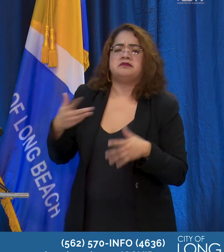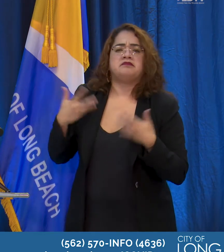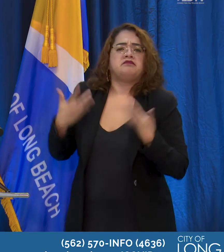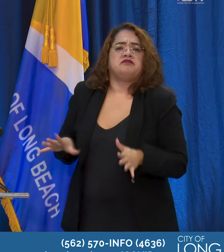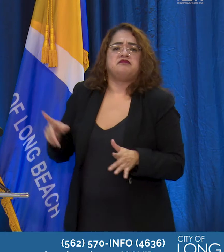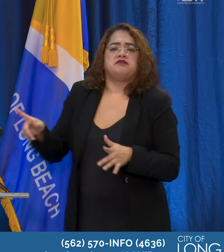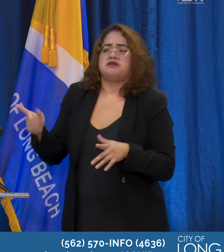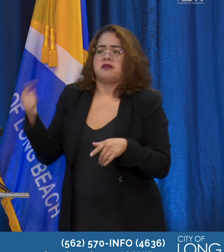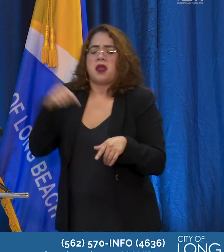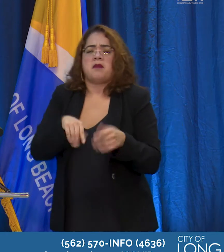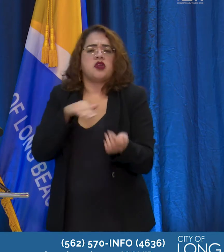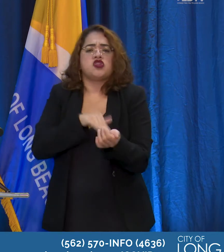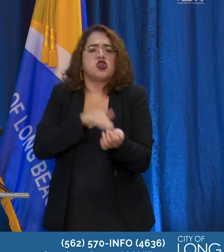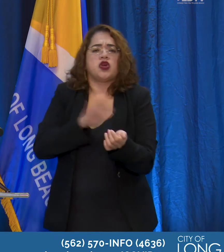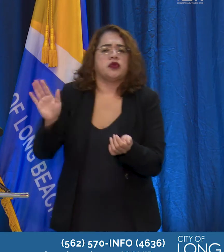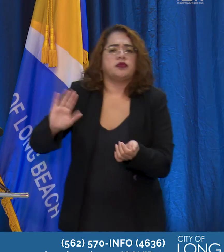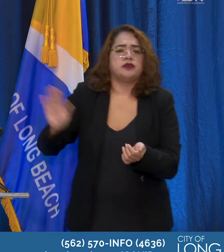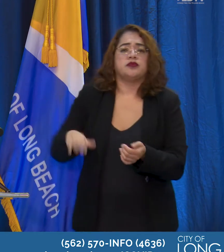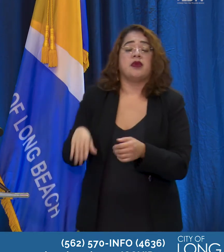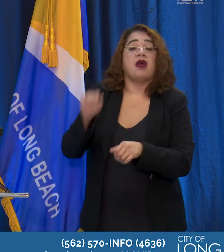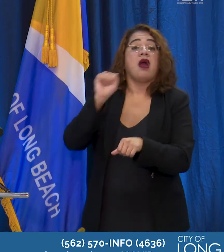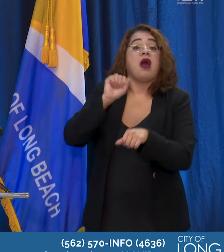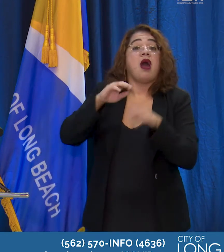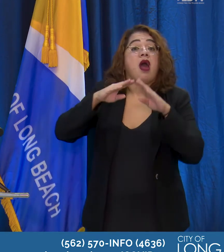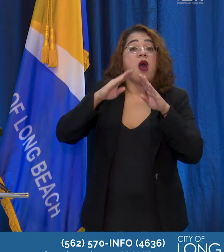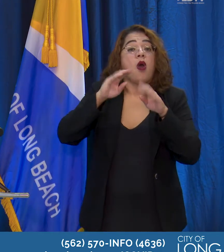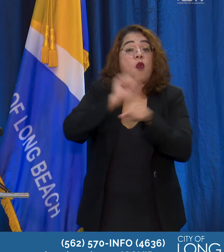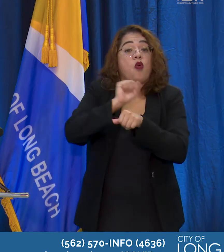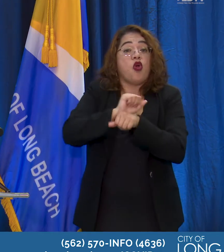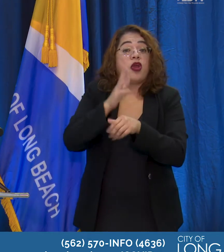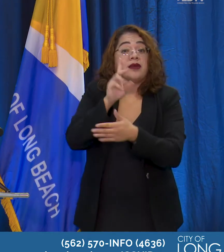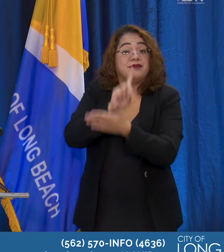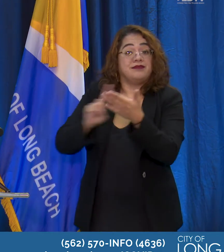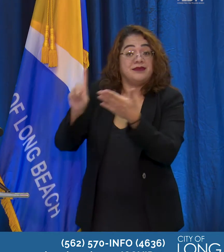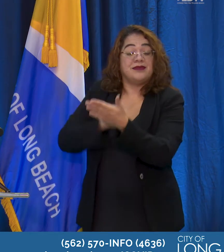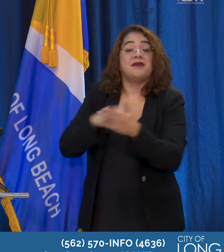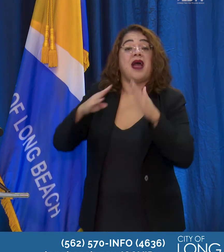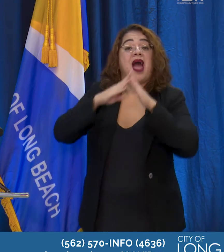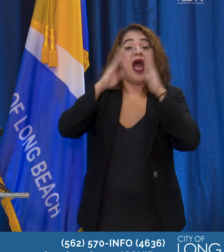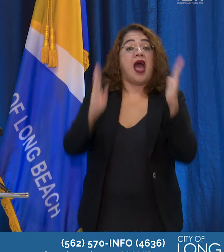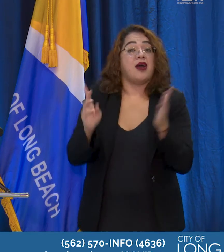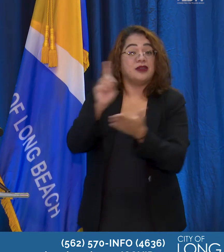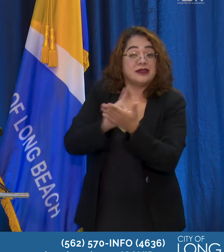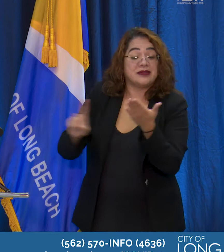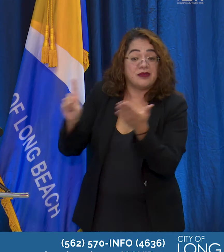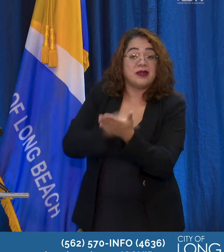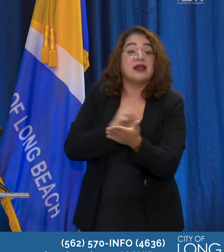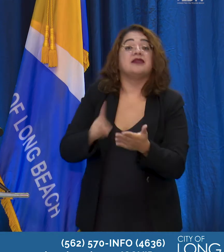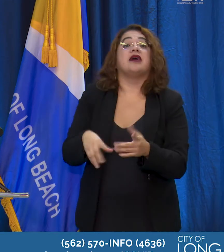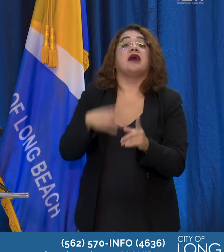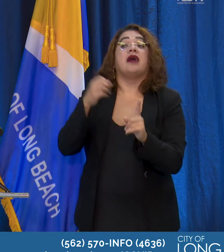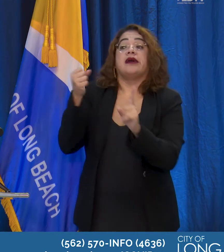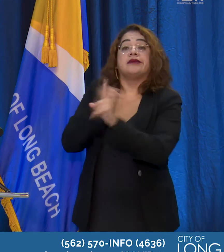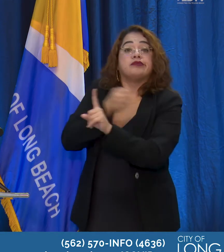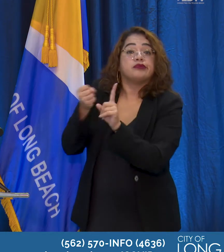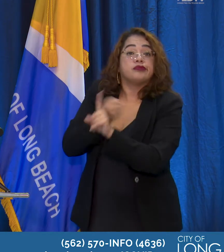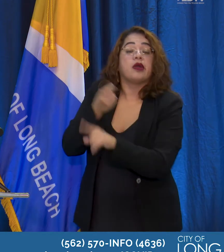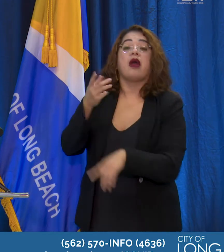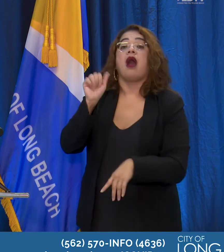housing or employment, verbal abuse or physical violence. It's important for community members and leaders to help prevent the stigma